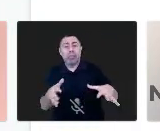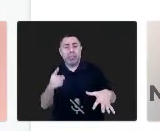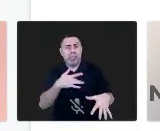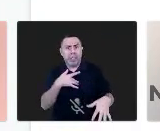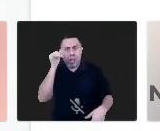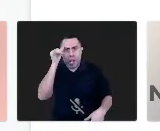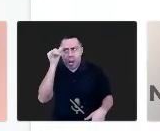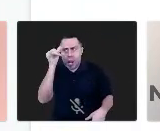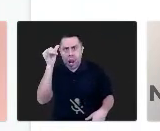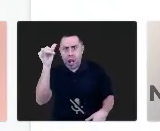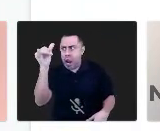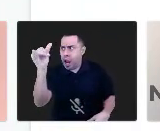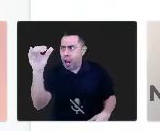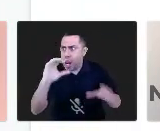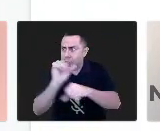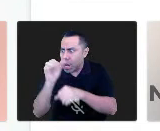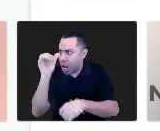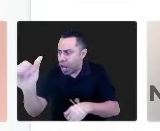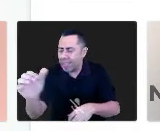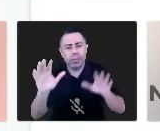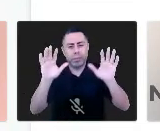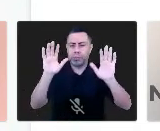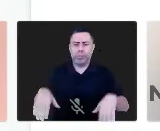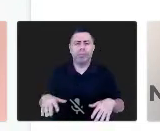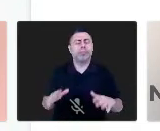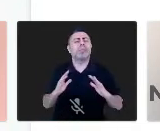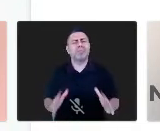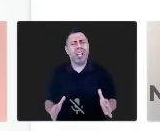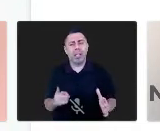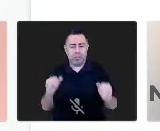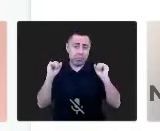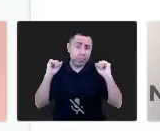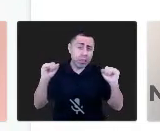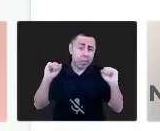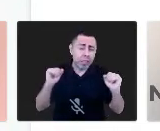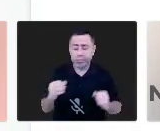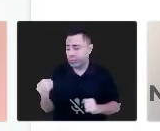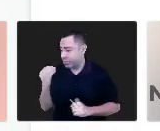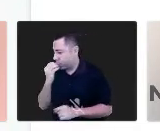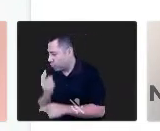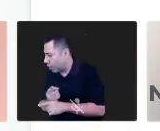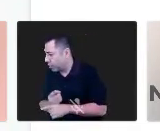eat right you did to yourself what i want you to work on is being the best version of you right